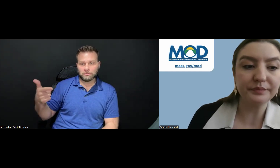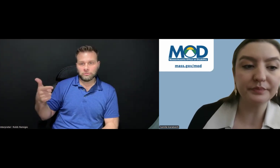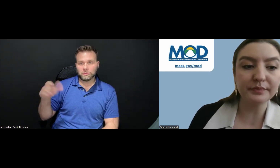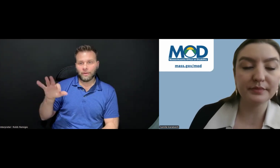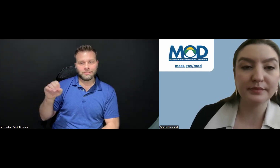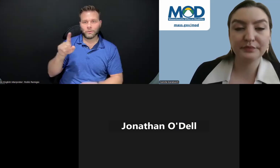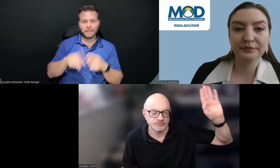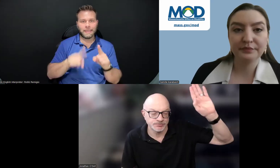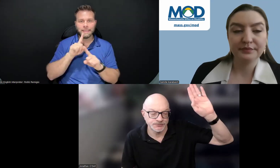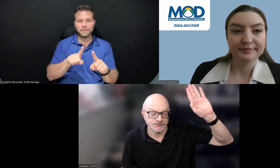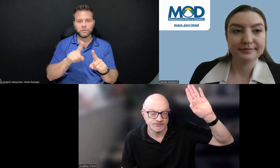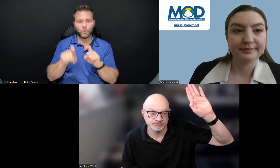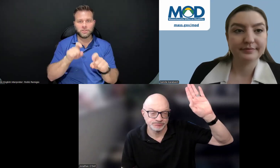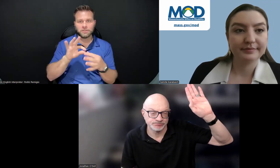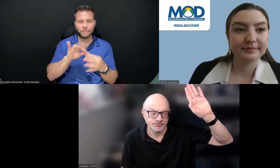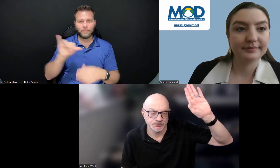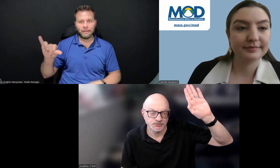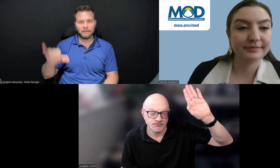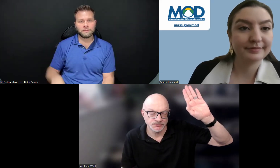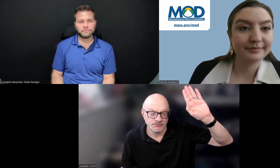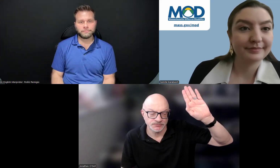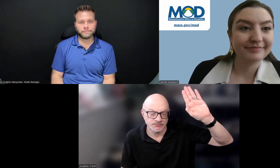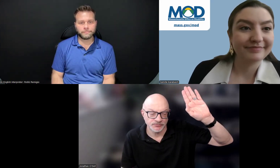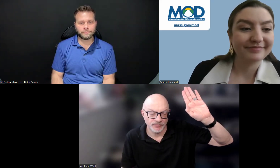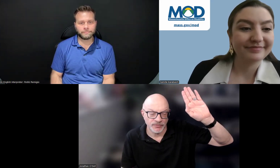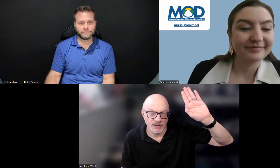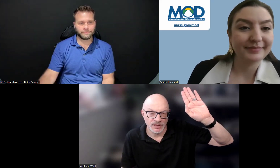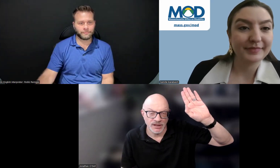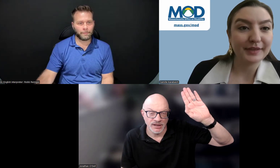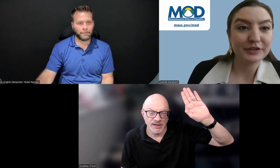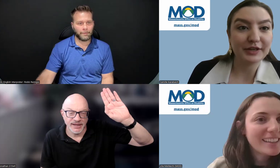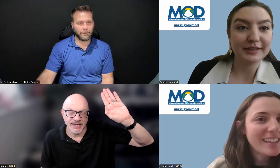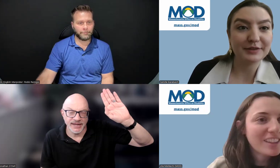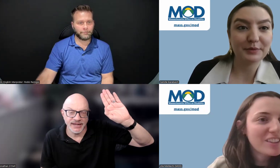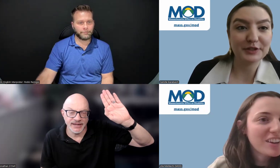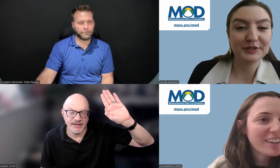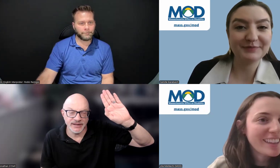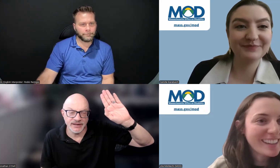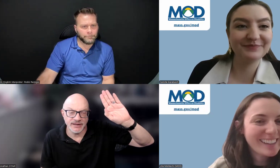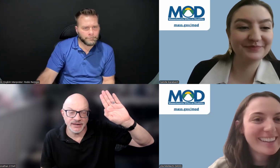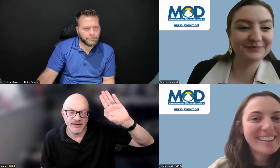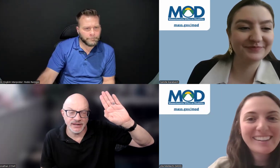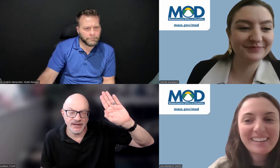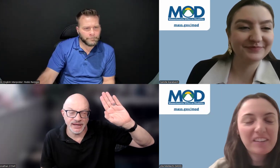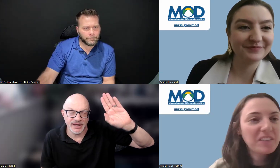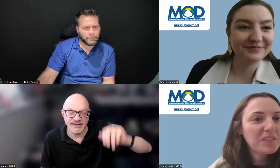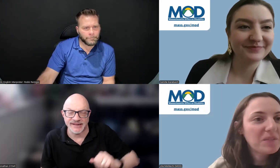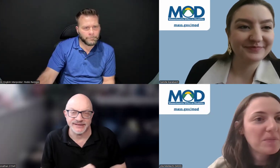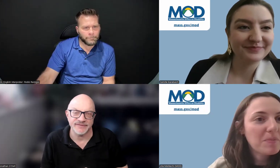that can answer questions about that, as well. Jonathan?